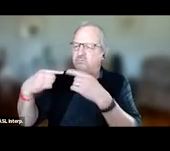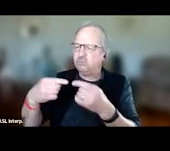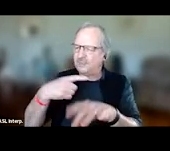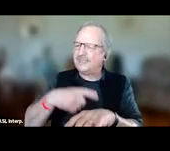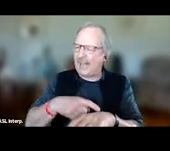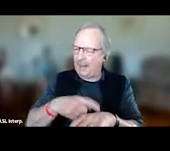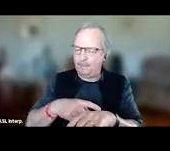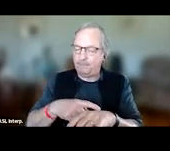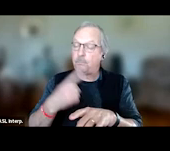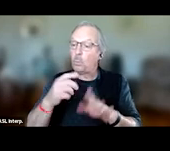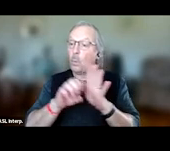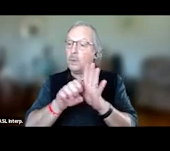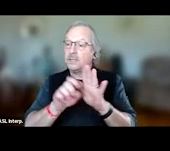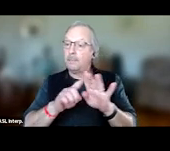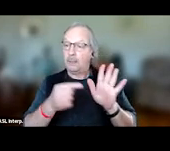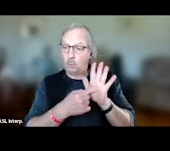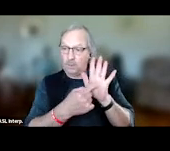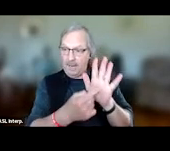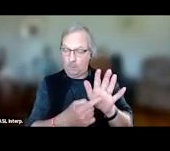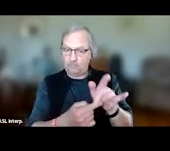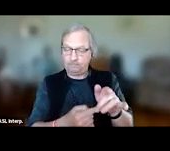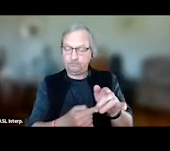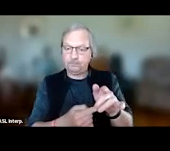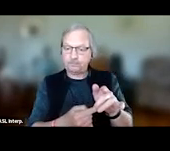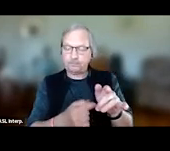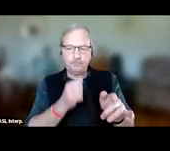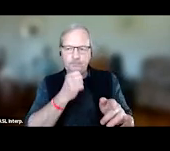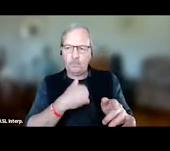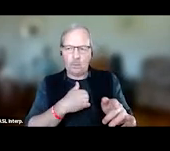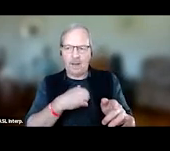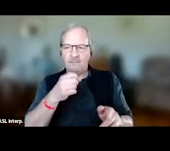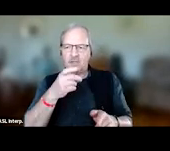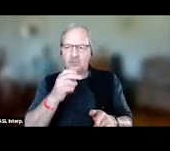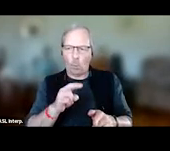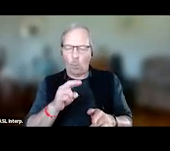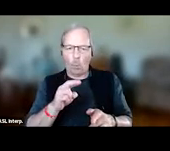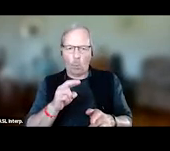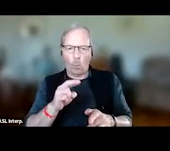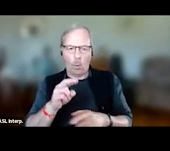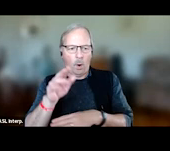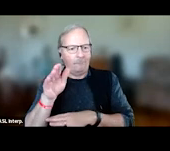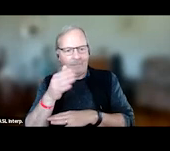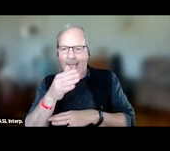One example I'll just point out is that we don't have like a SOAR flag that we can use. So we don't use a cover sheet